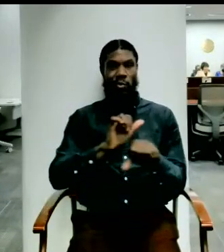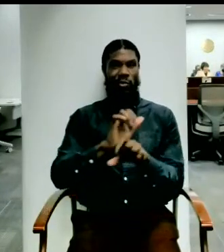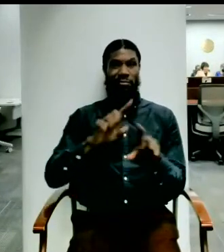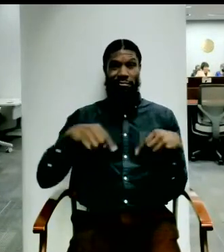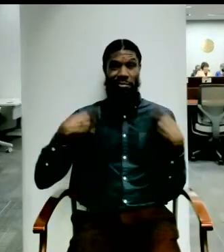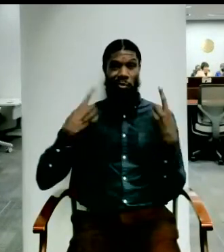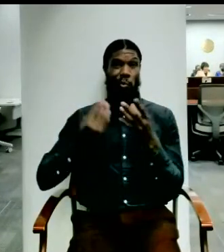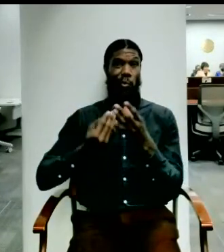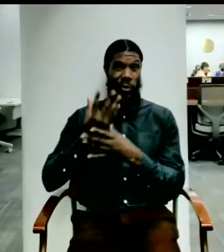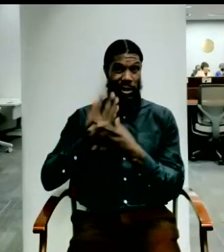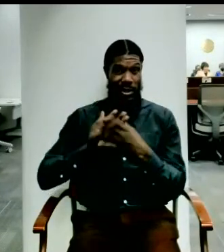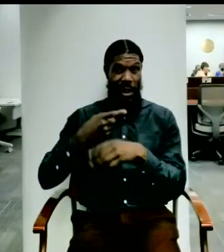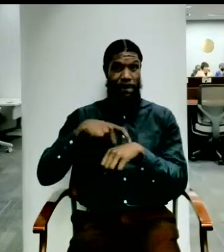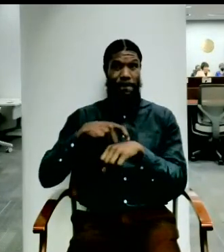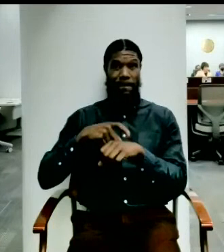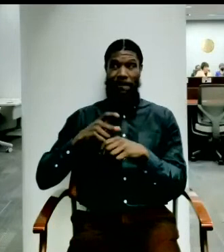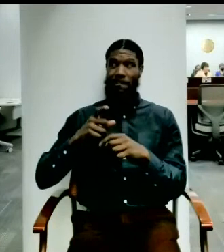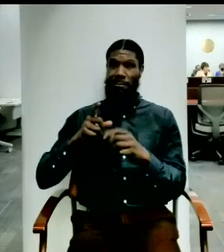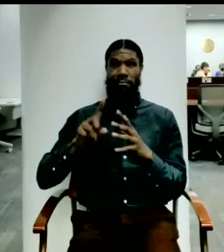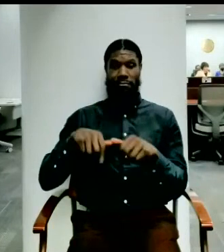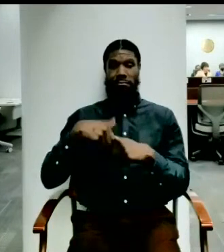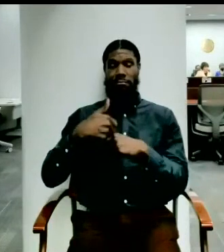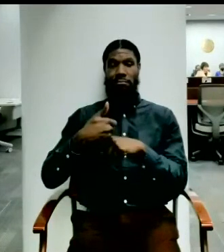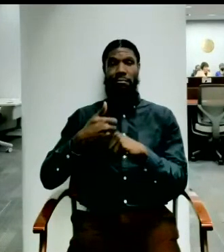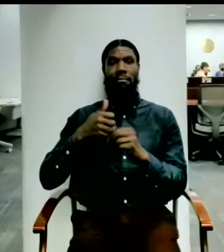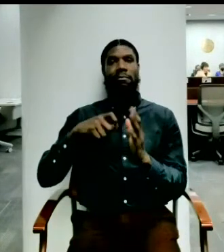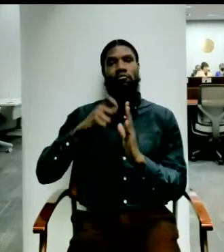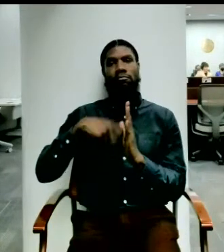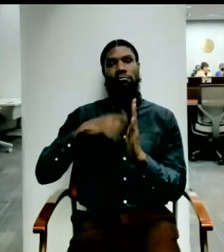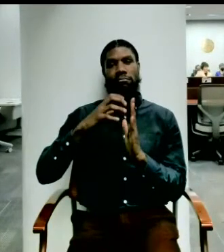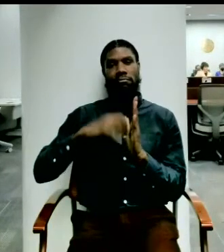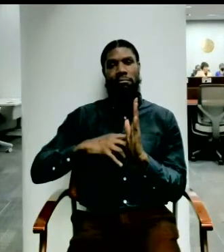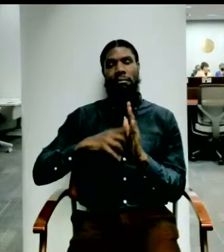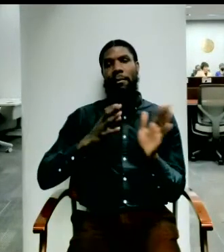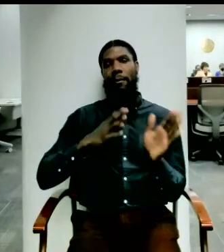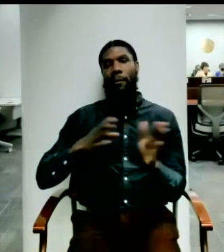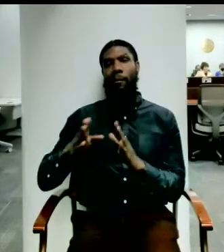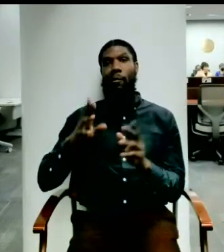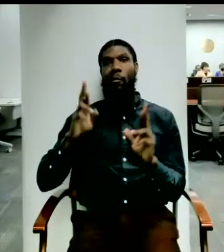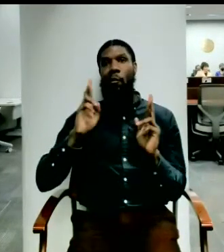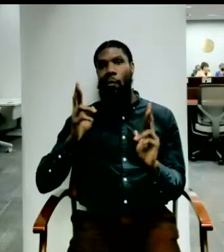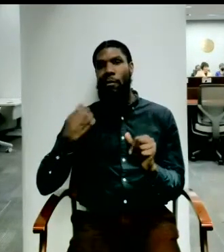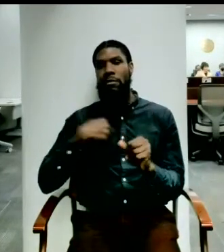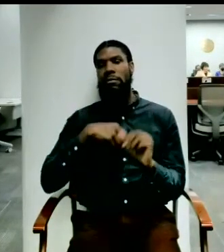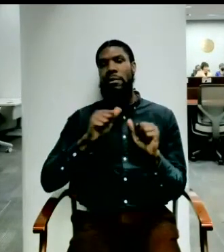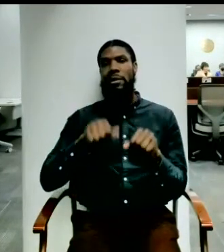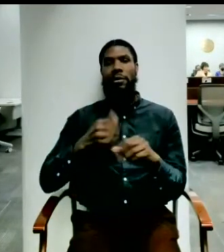to put together a draft plan, um and we are hoping we will be able to share that with the